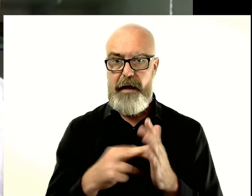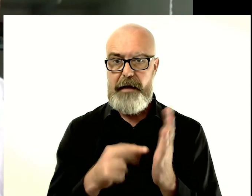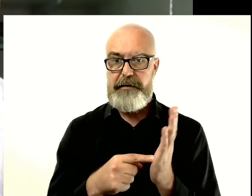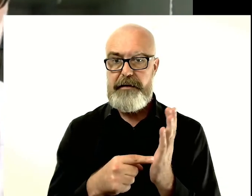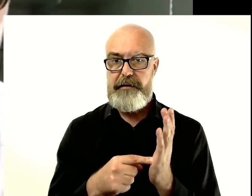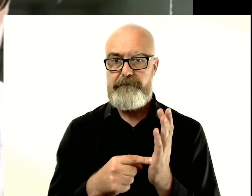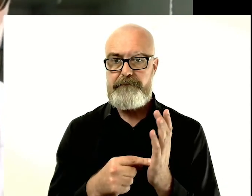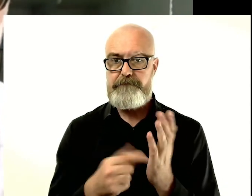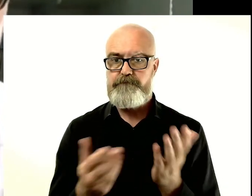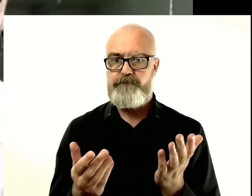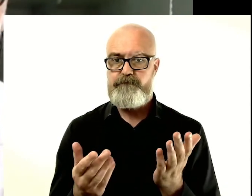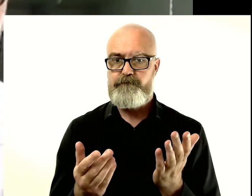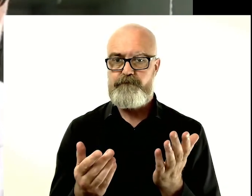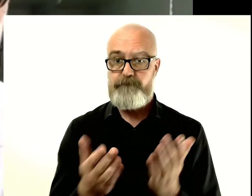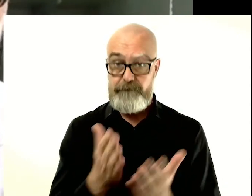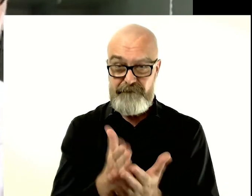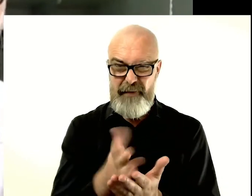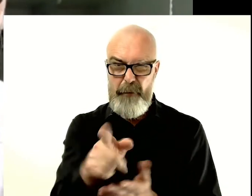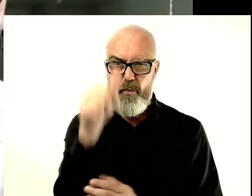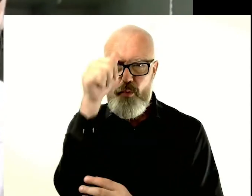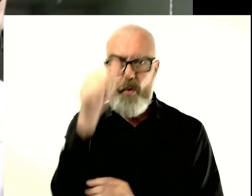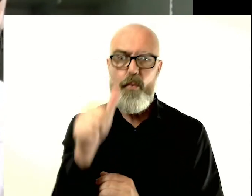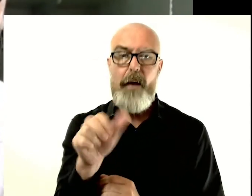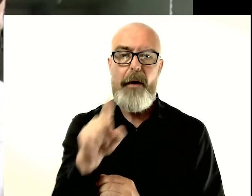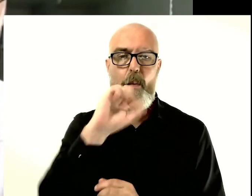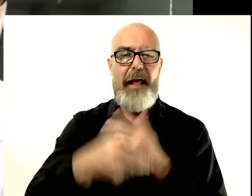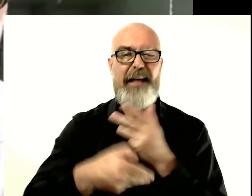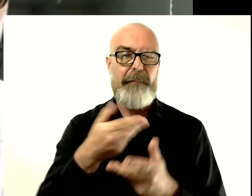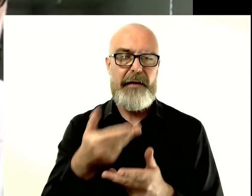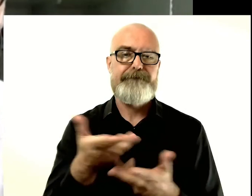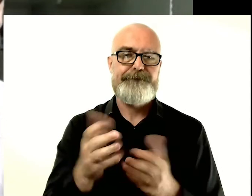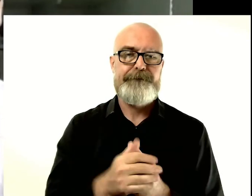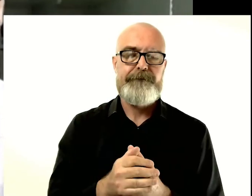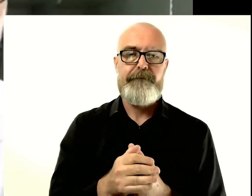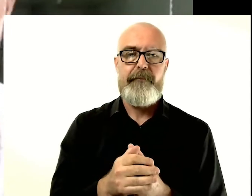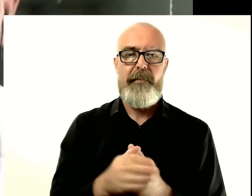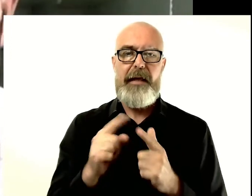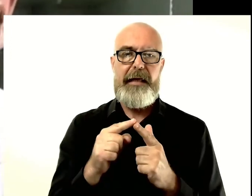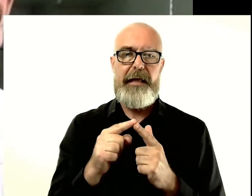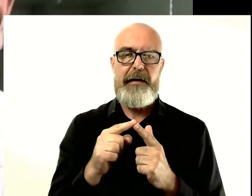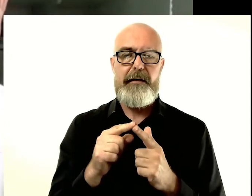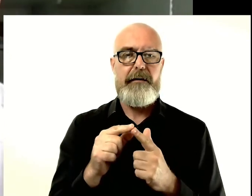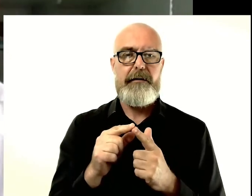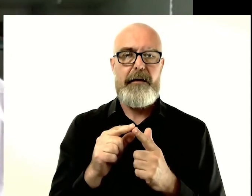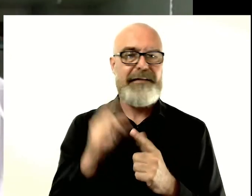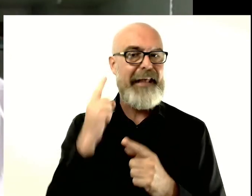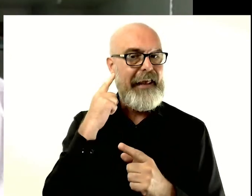that's what ENT is I'm sure you do but I'll explain it